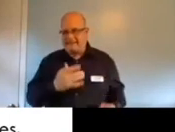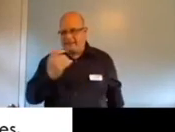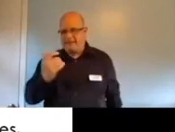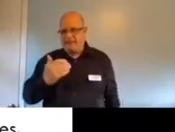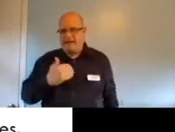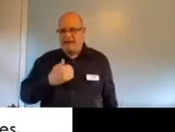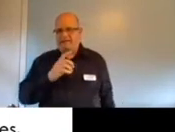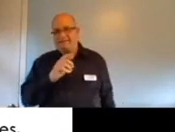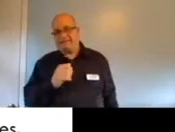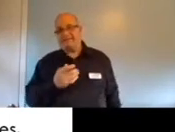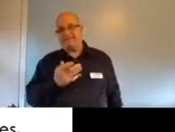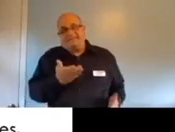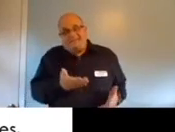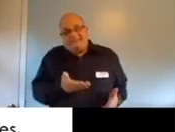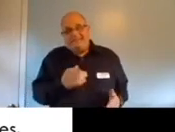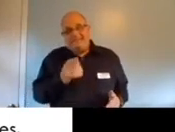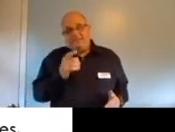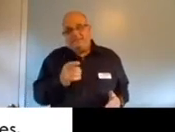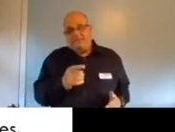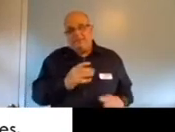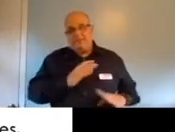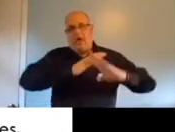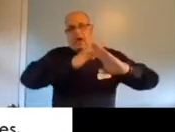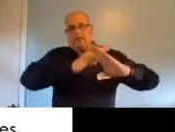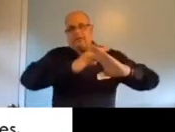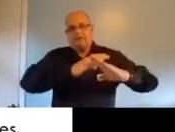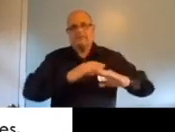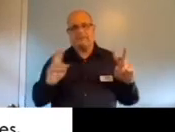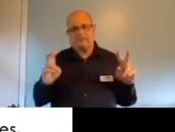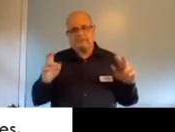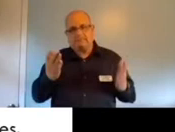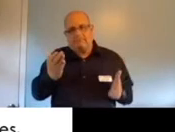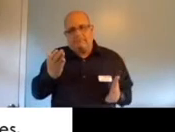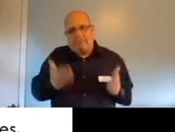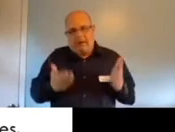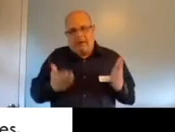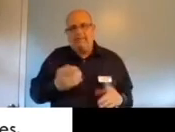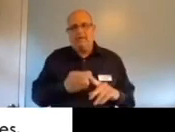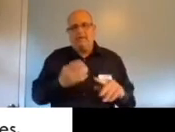disabilities that you were blocked potential from getting a ventilator or whatever and